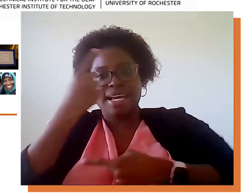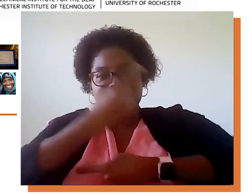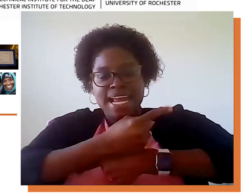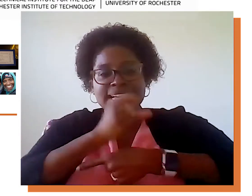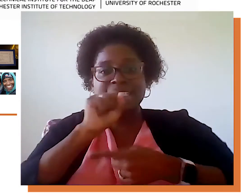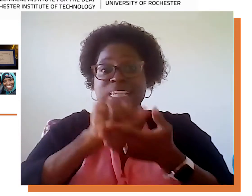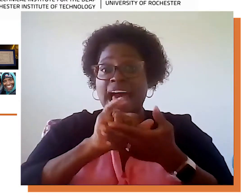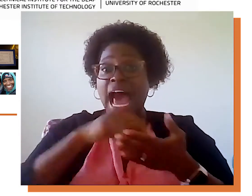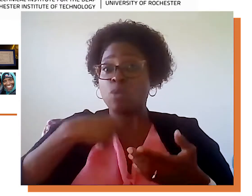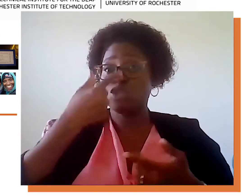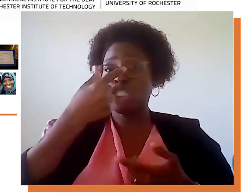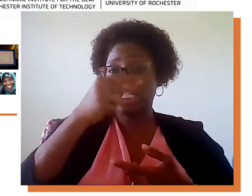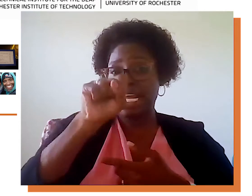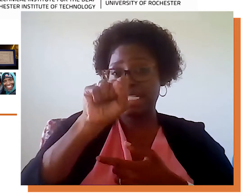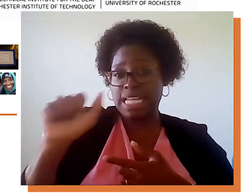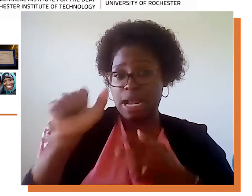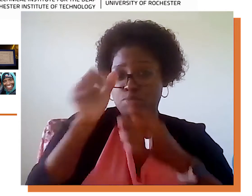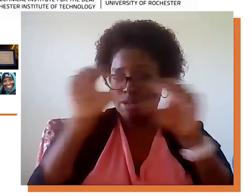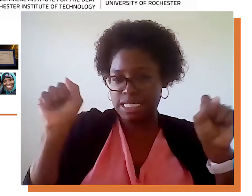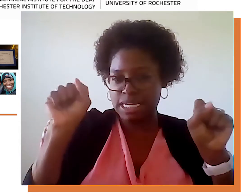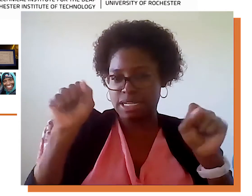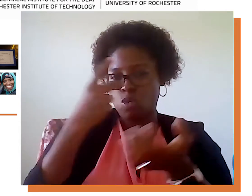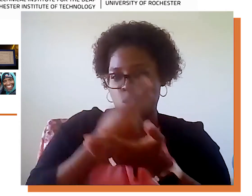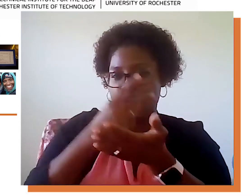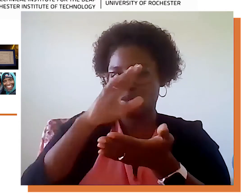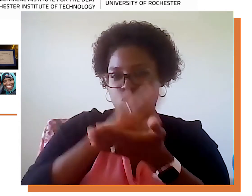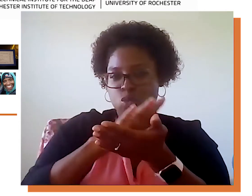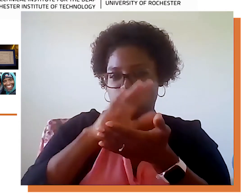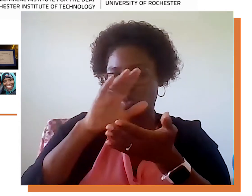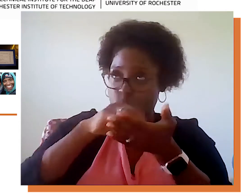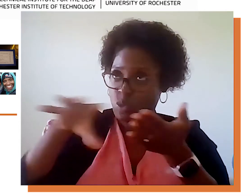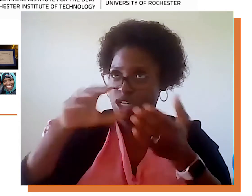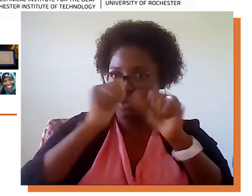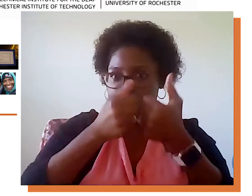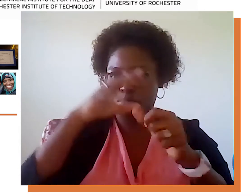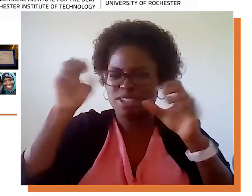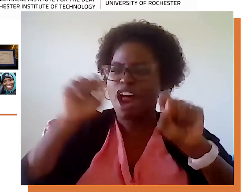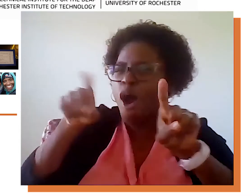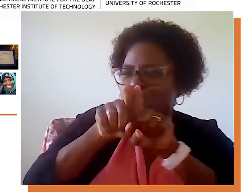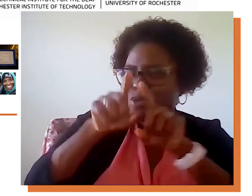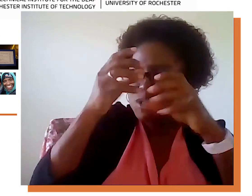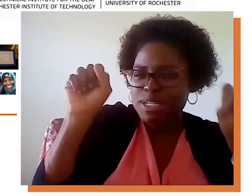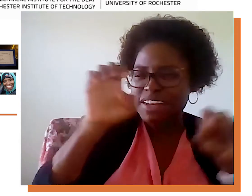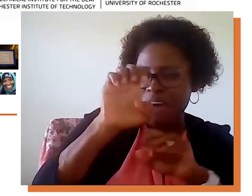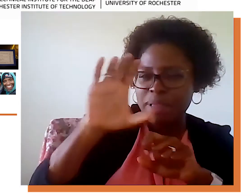that stand out to me to this day. I was a G.S.A. I was the Graduate Student Association president.